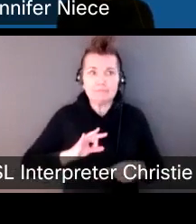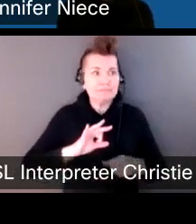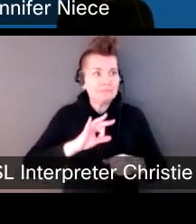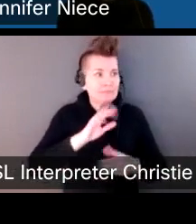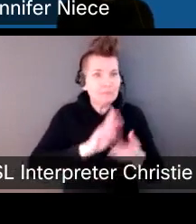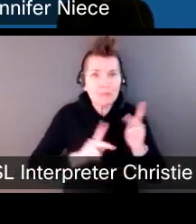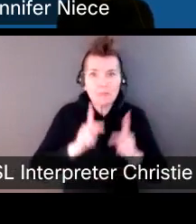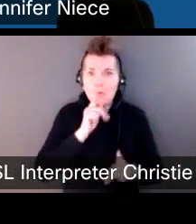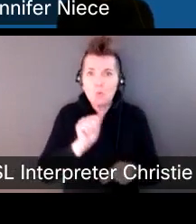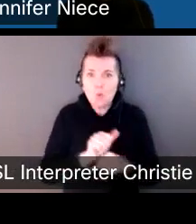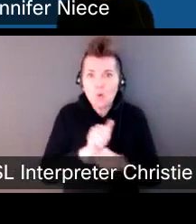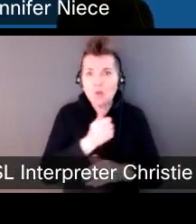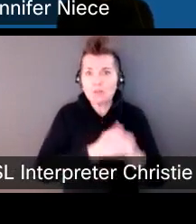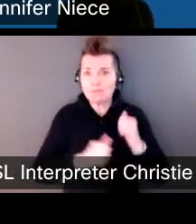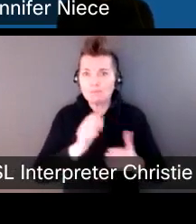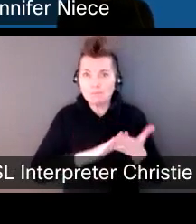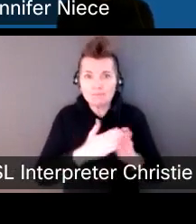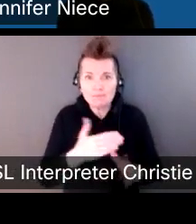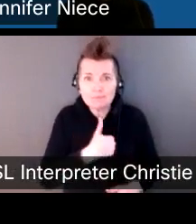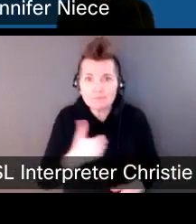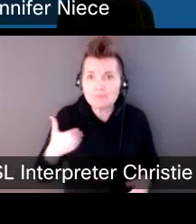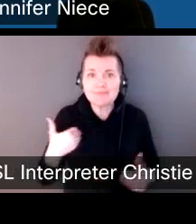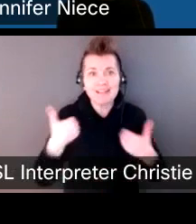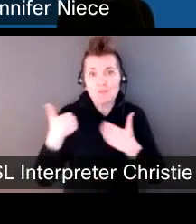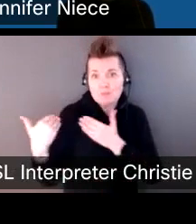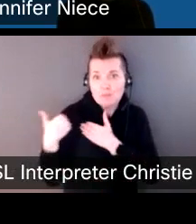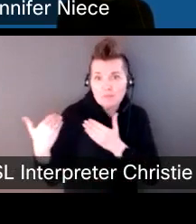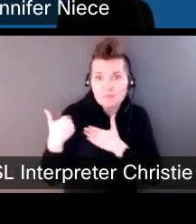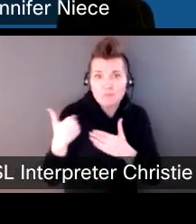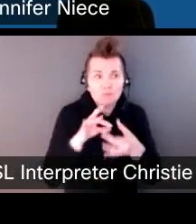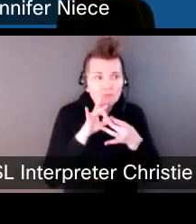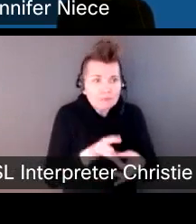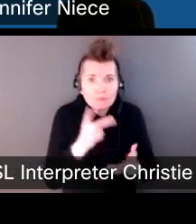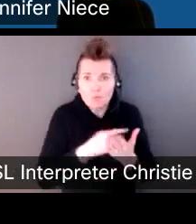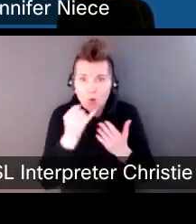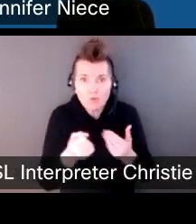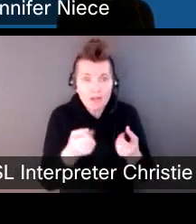projects to make sure that they all understand the expectations and the different levers